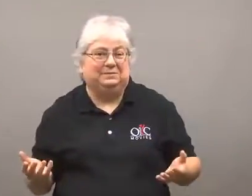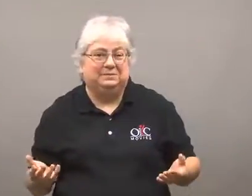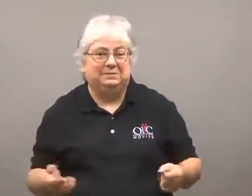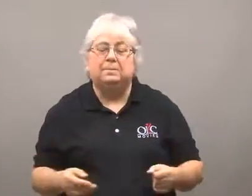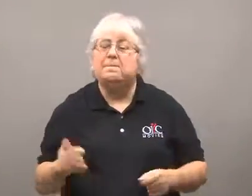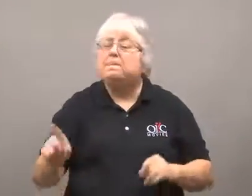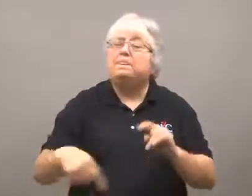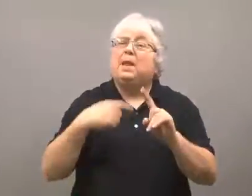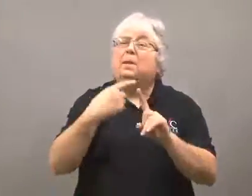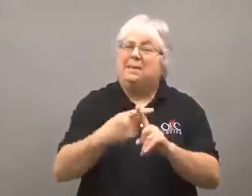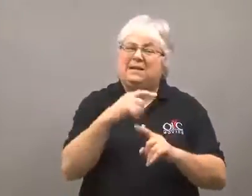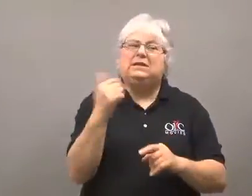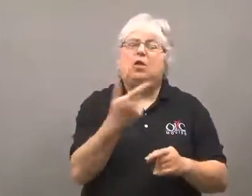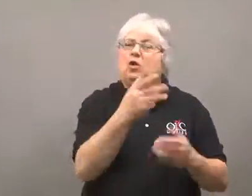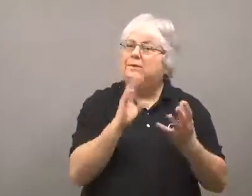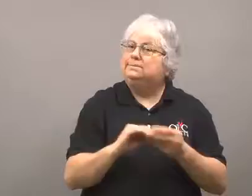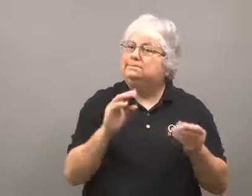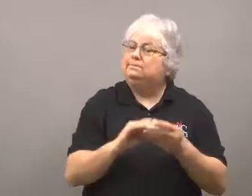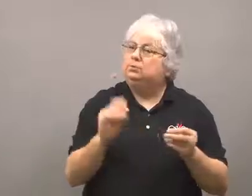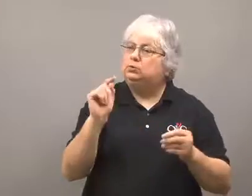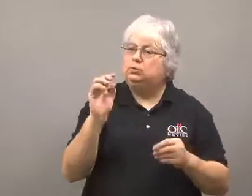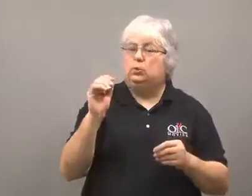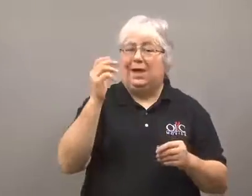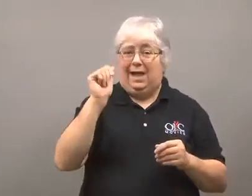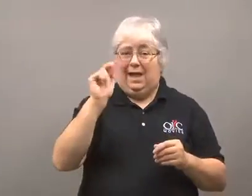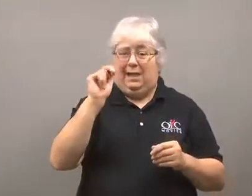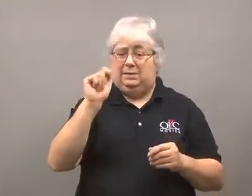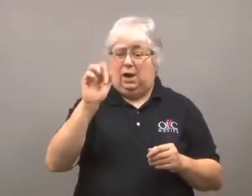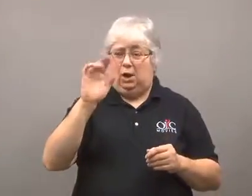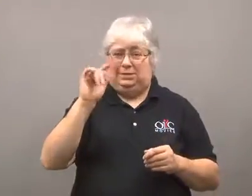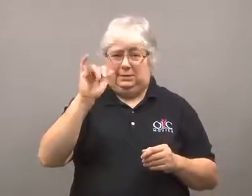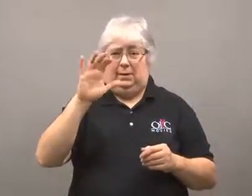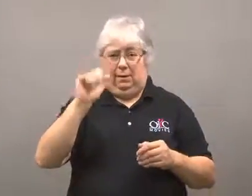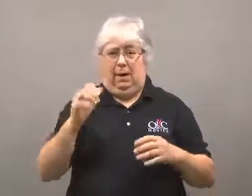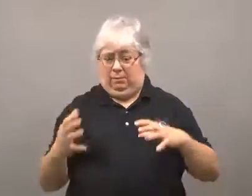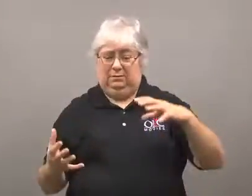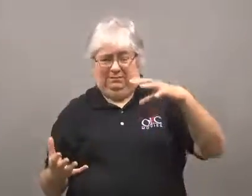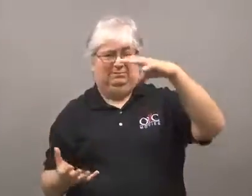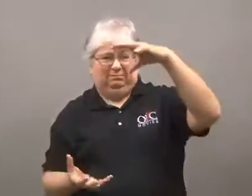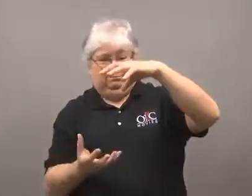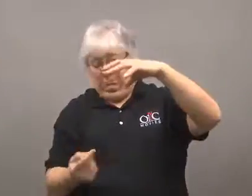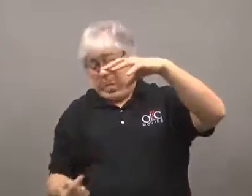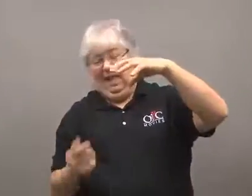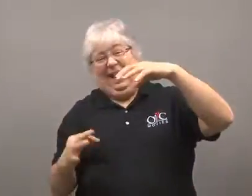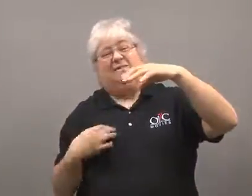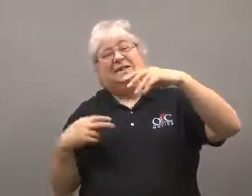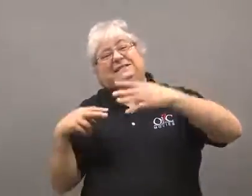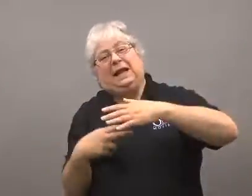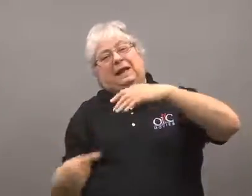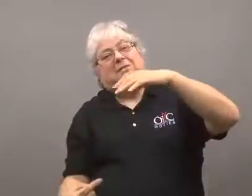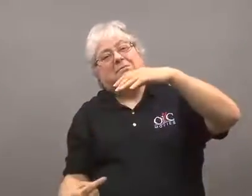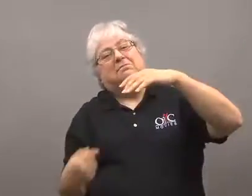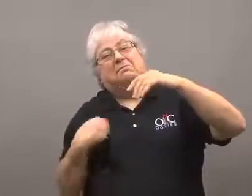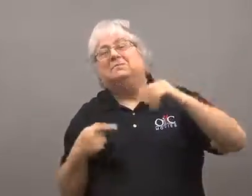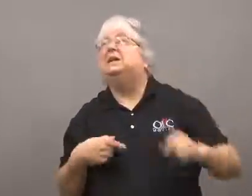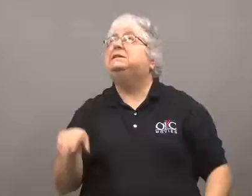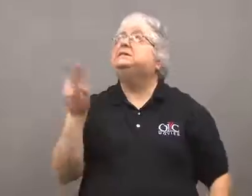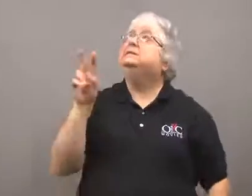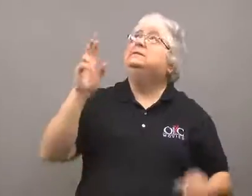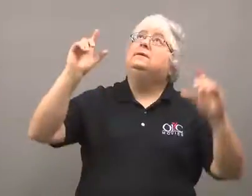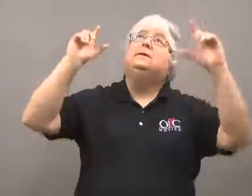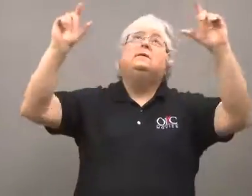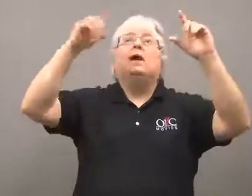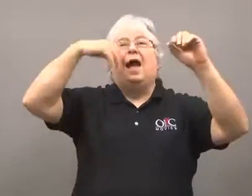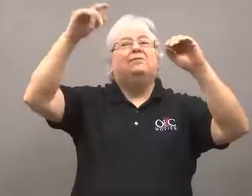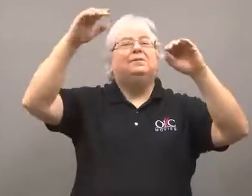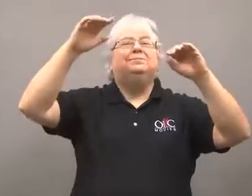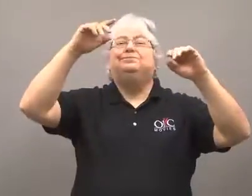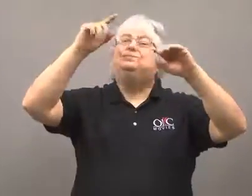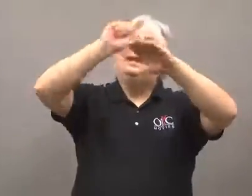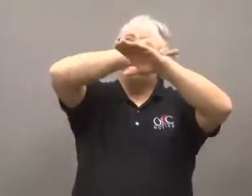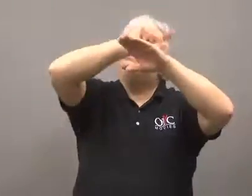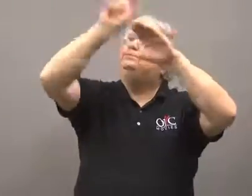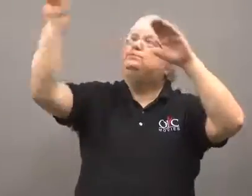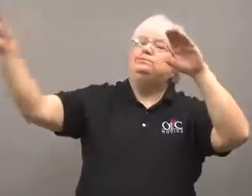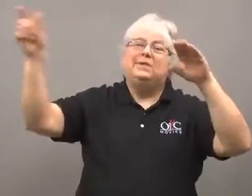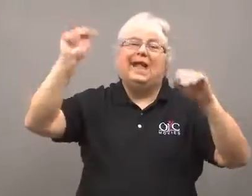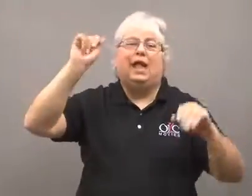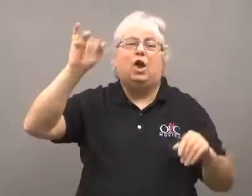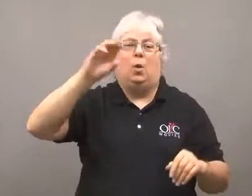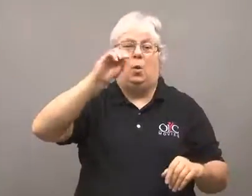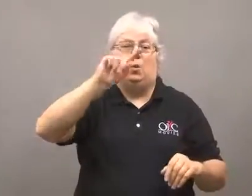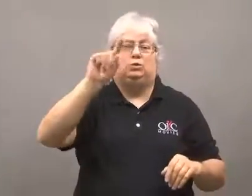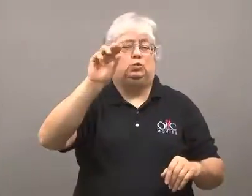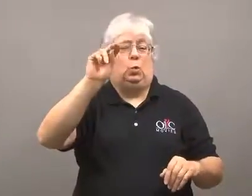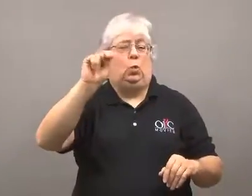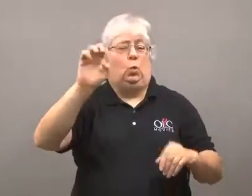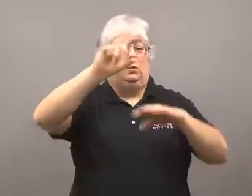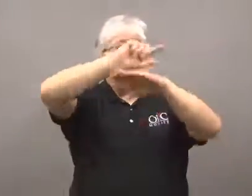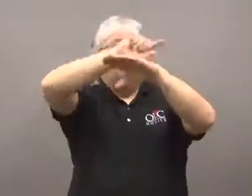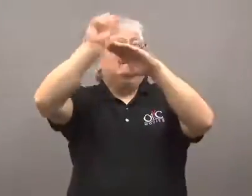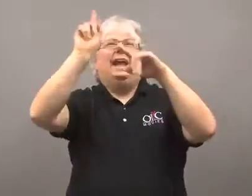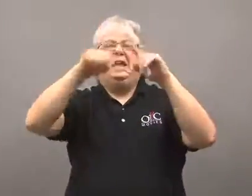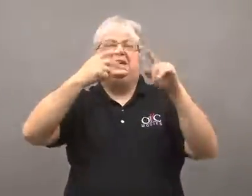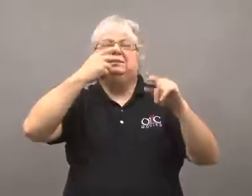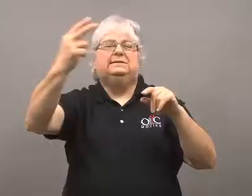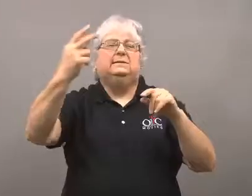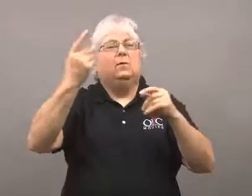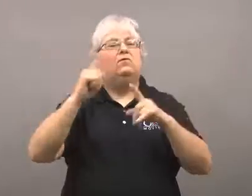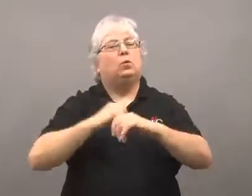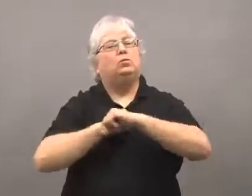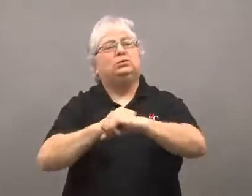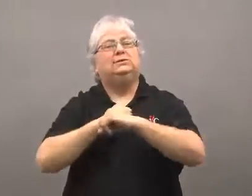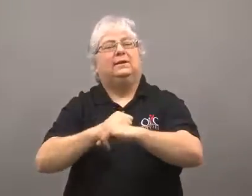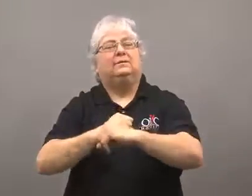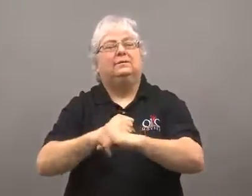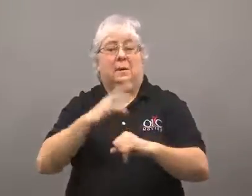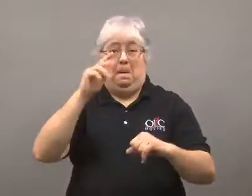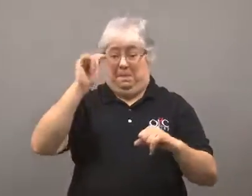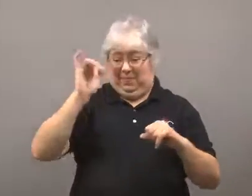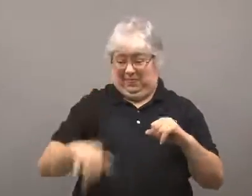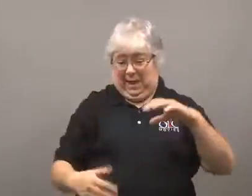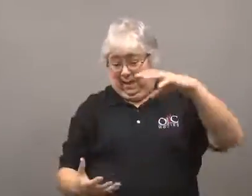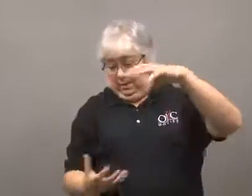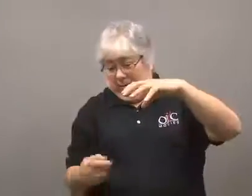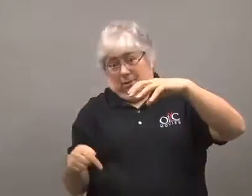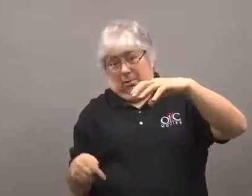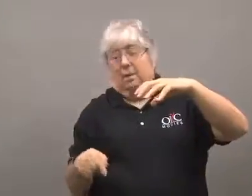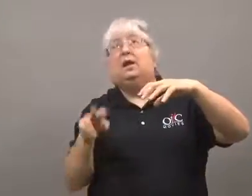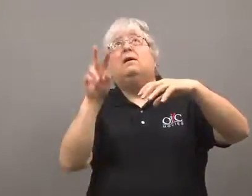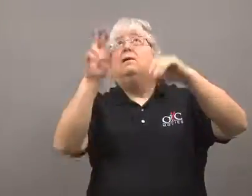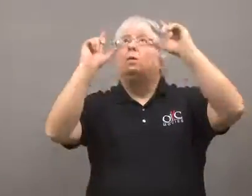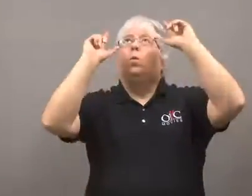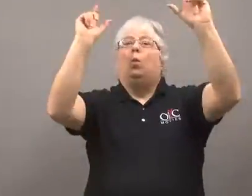Another factor is the invisible, protective ozone layer above Antarctica.